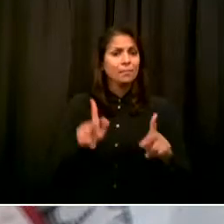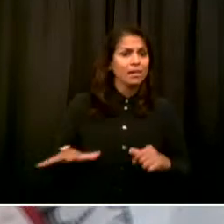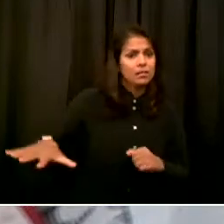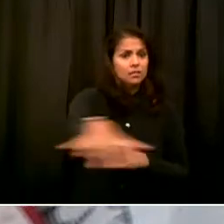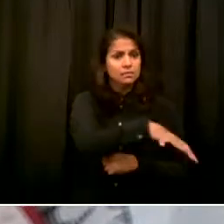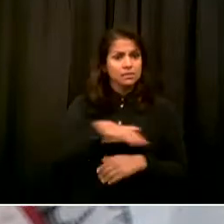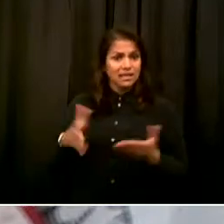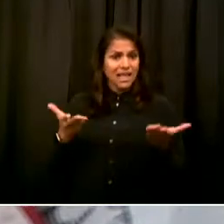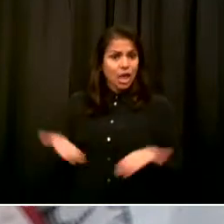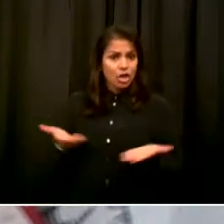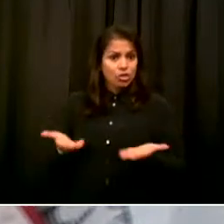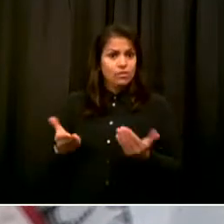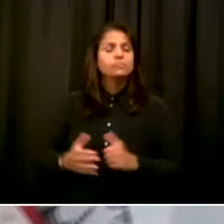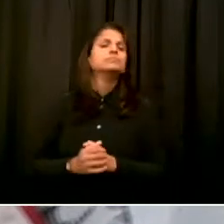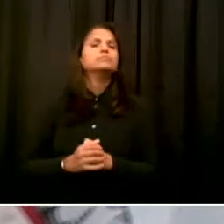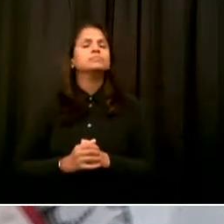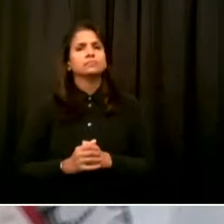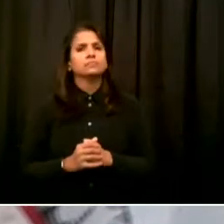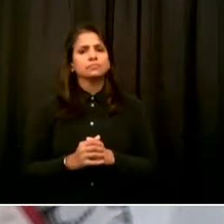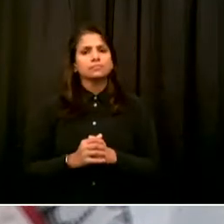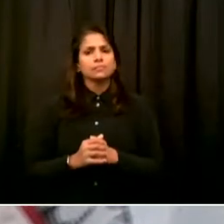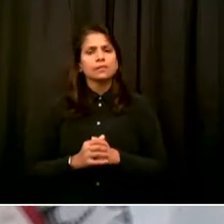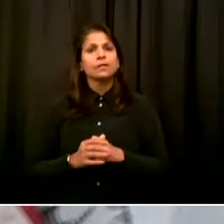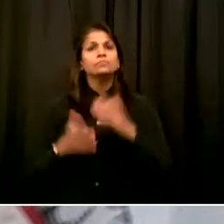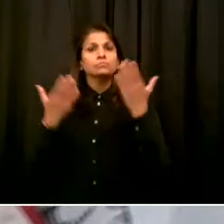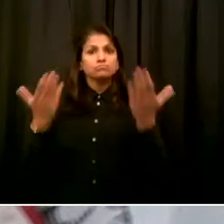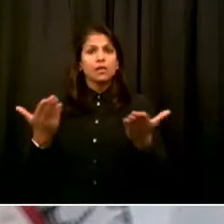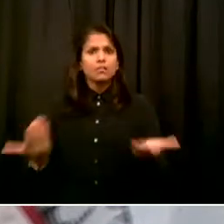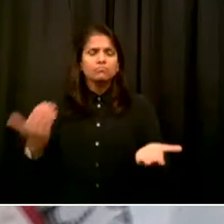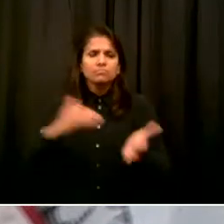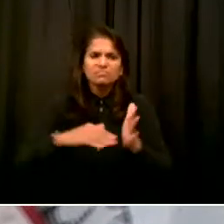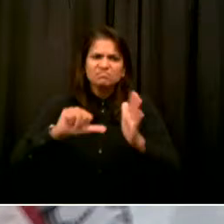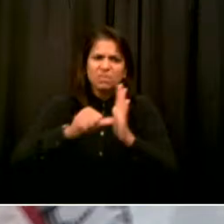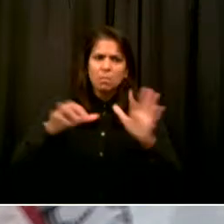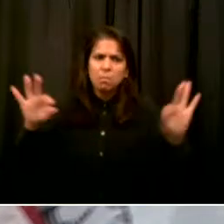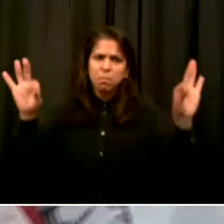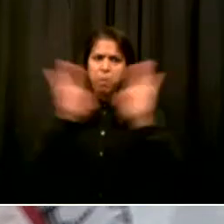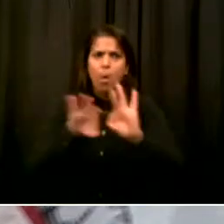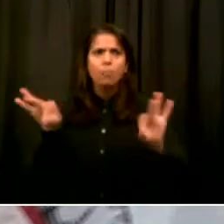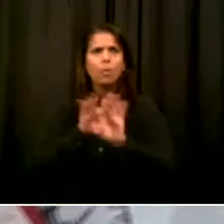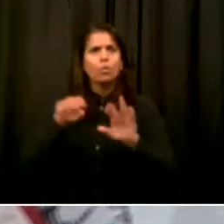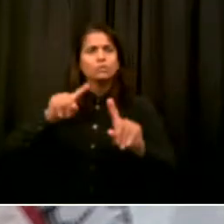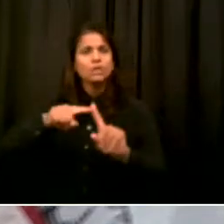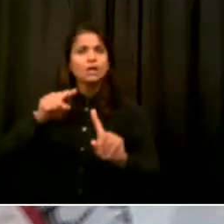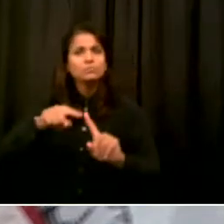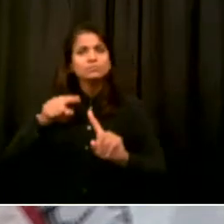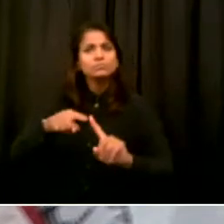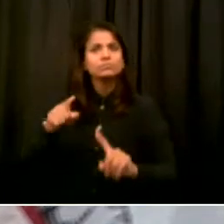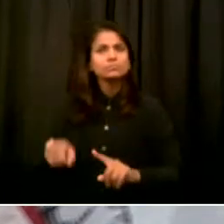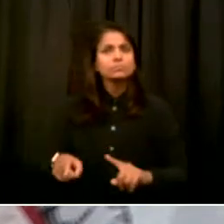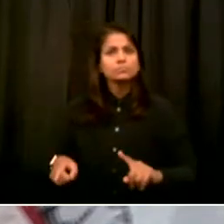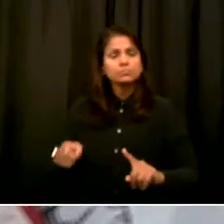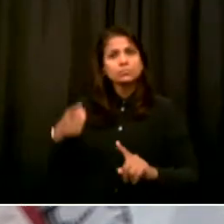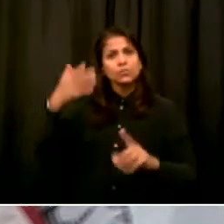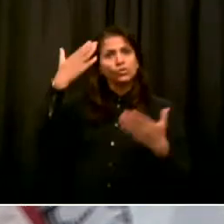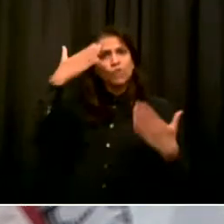THAT WE HAVE A PRESIDENT WHO CARES ABOUOUT NEW YOYORK CITITYN CITIES ALL OVER THE COUNTRY AND JOE BIDEN WOULD CERTAINLY BE THAT PRESIDENT. LOOK, IT WILL PLAY O OT UFOR A